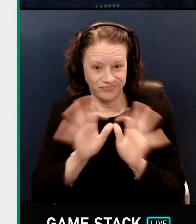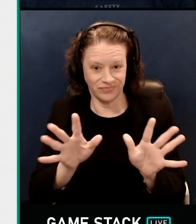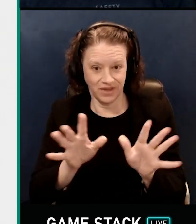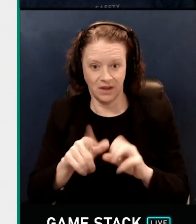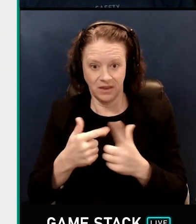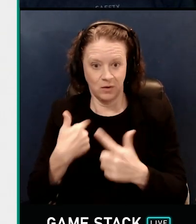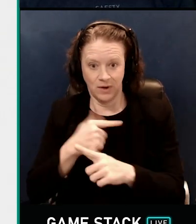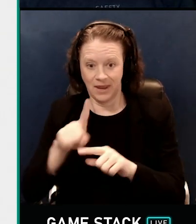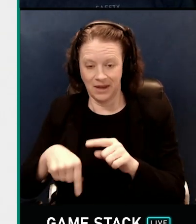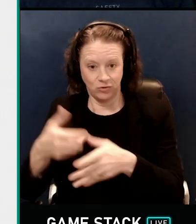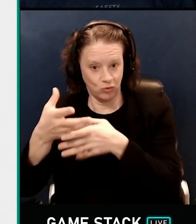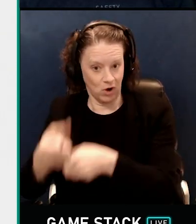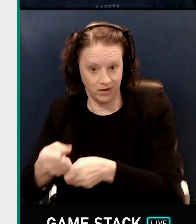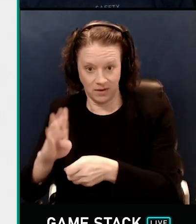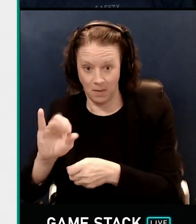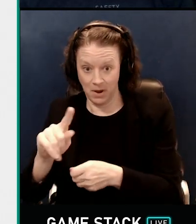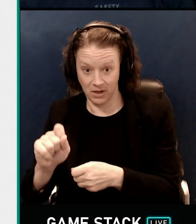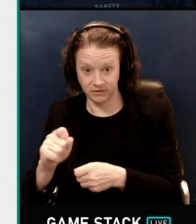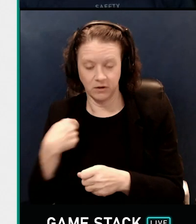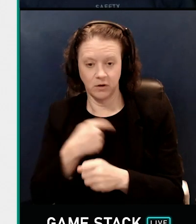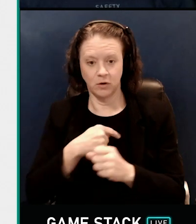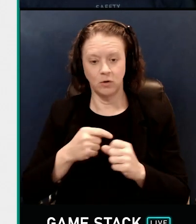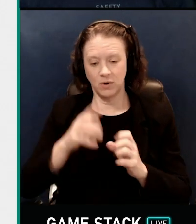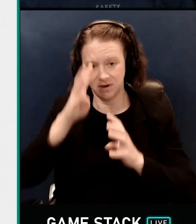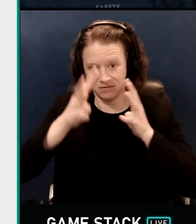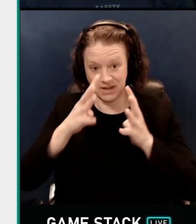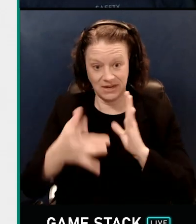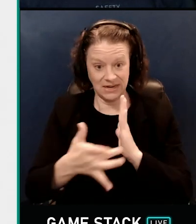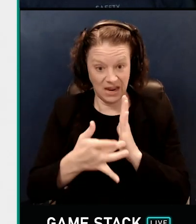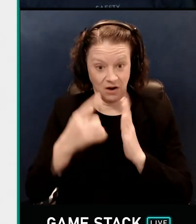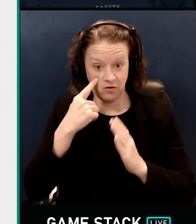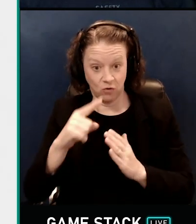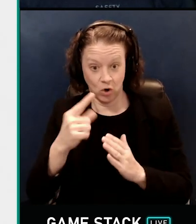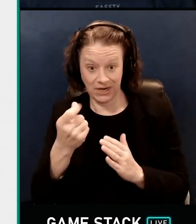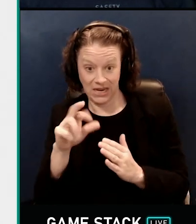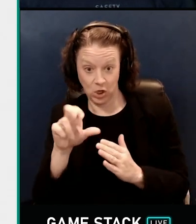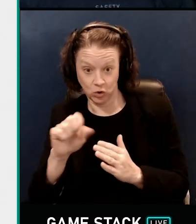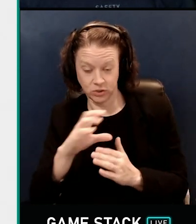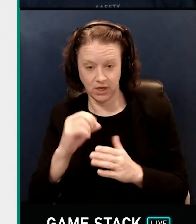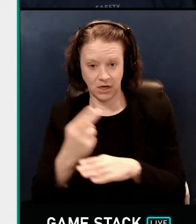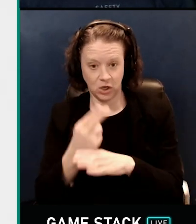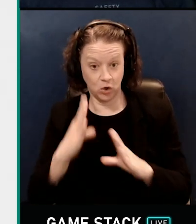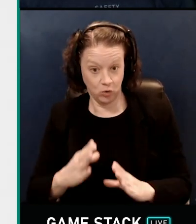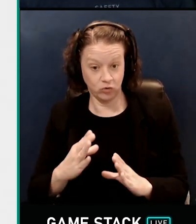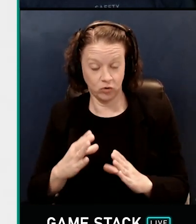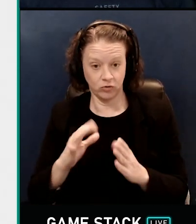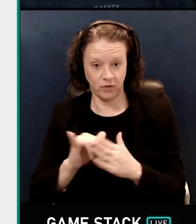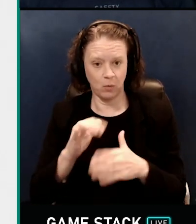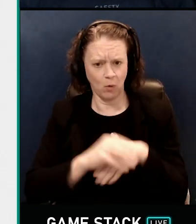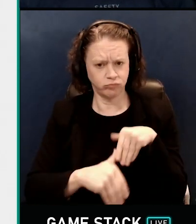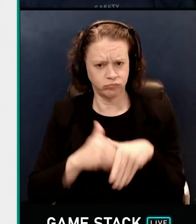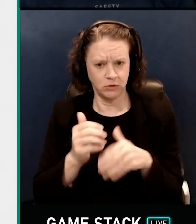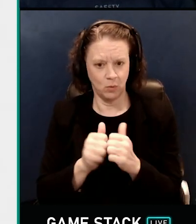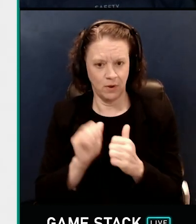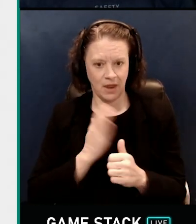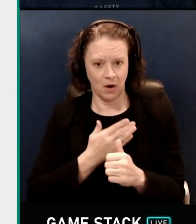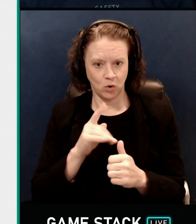Because of this we had built some cool tech for gears and users that we're comfortable with our tools, but we weren't able to transfer this over to automating